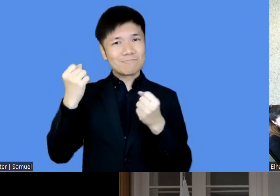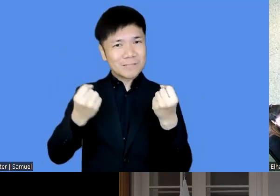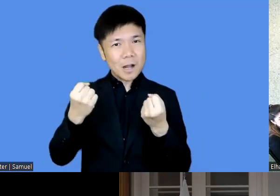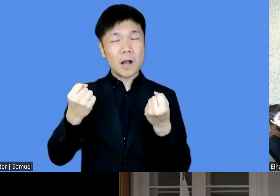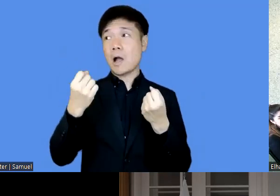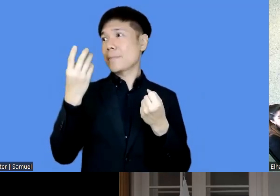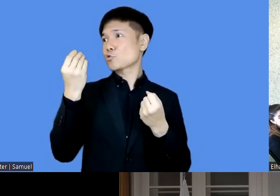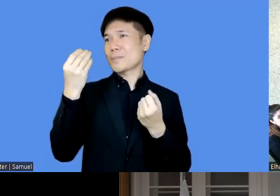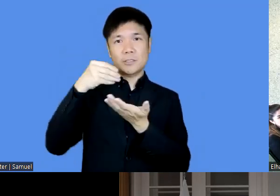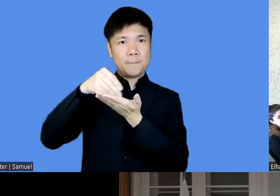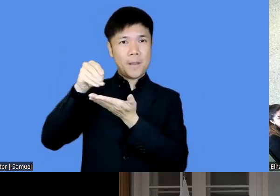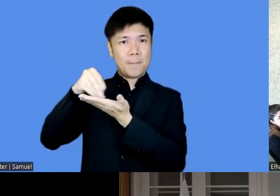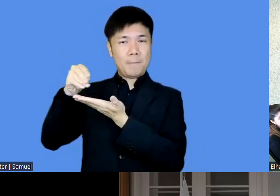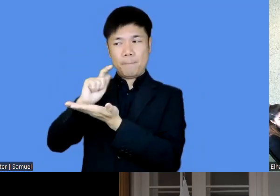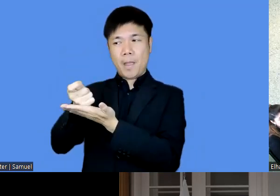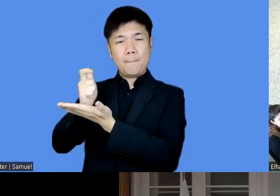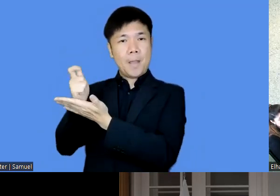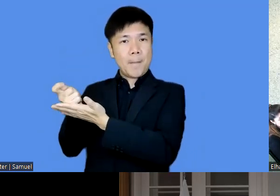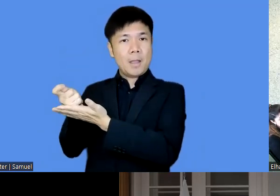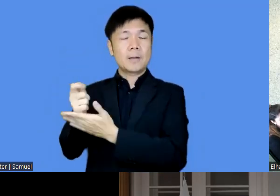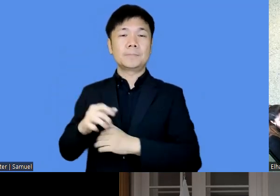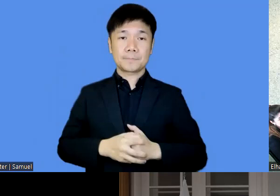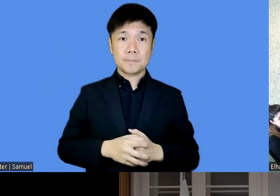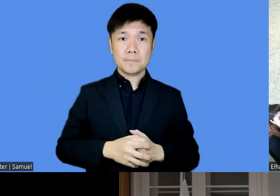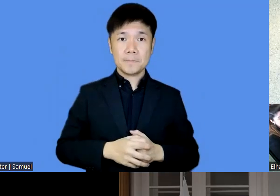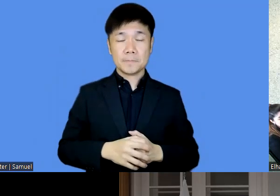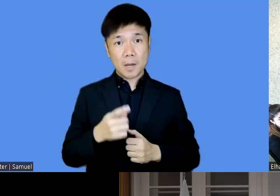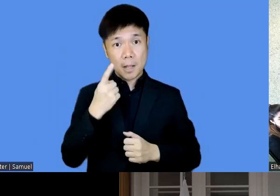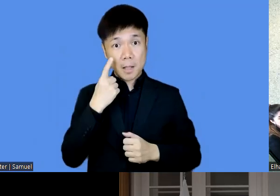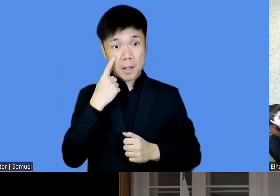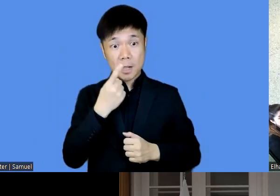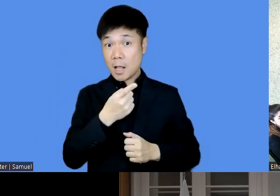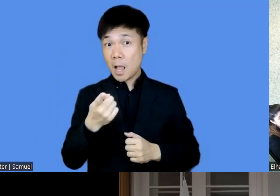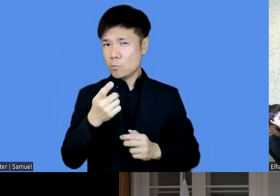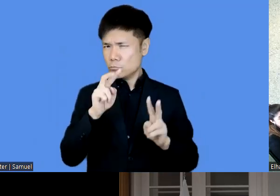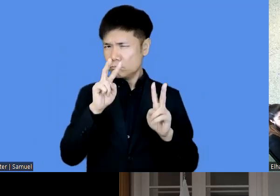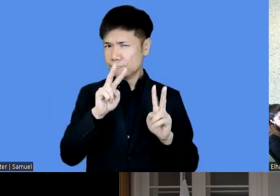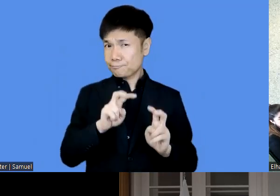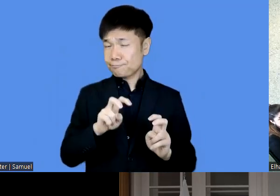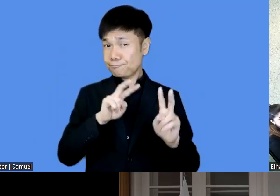So based on the context that you are based through the assessment on disability related